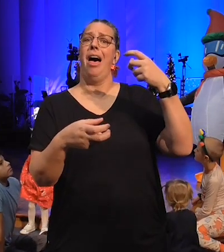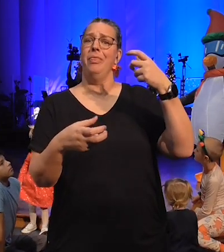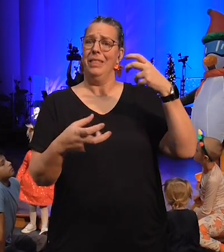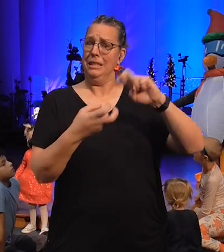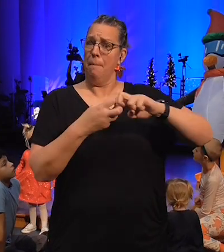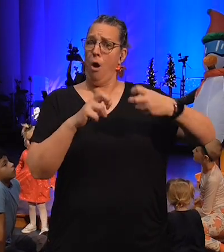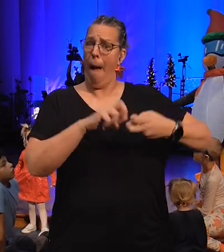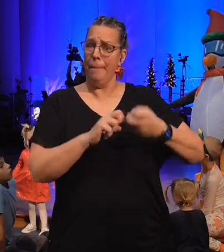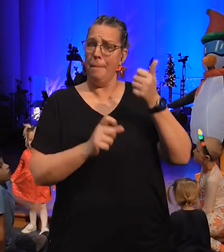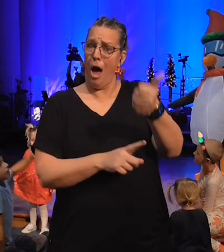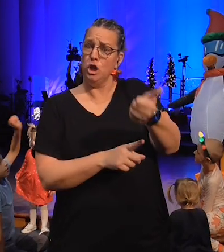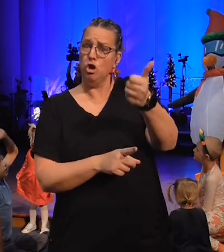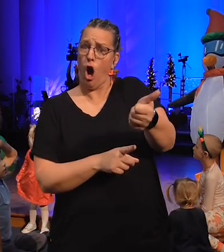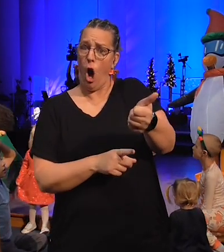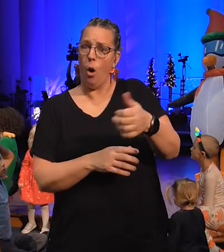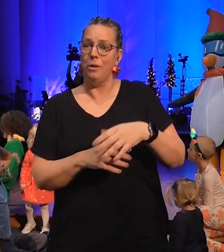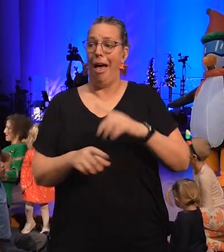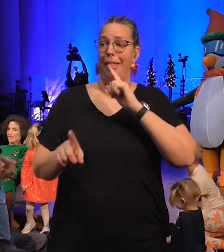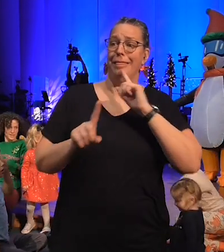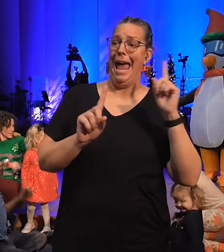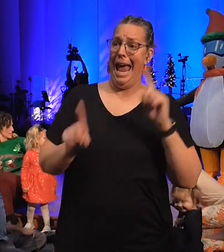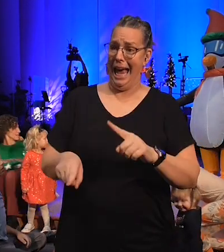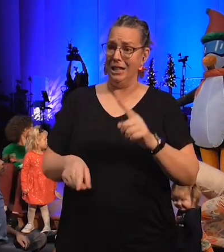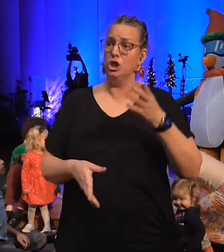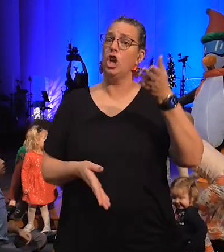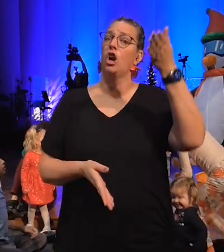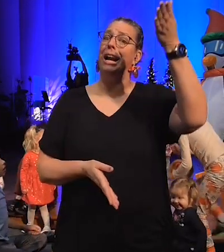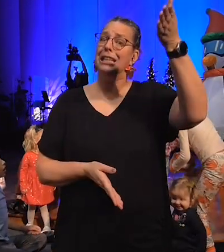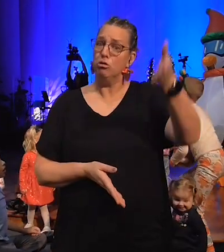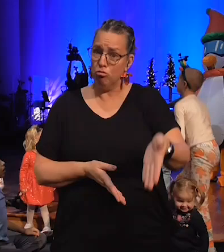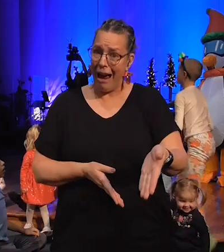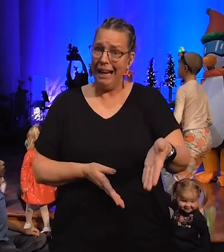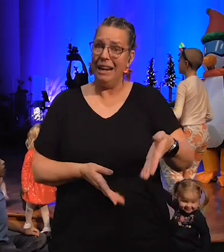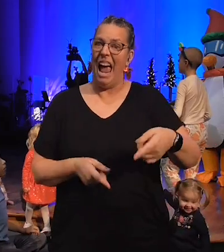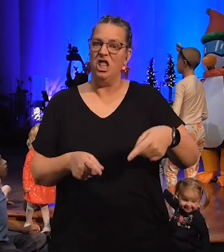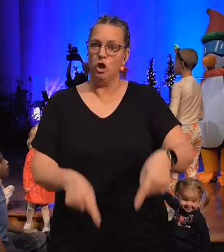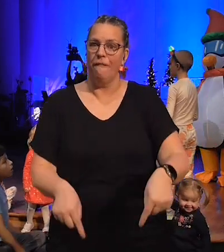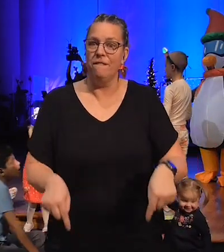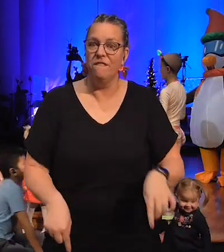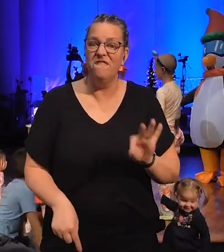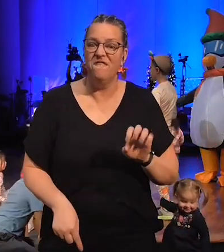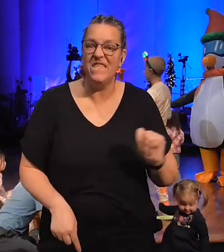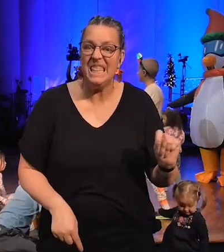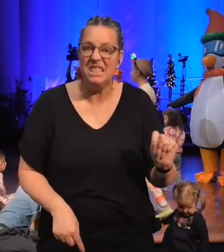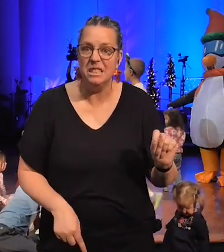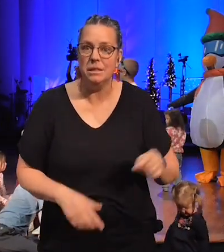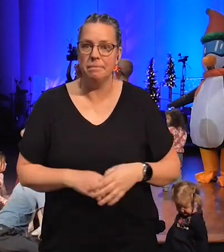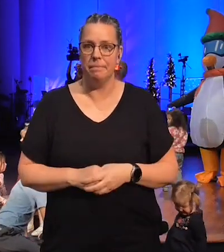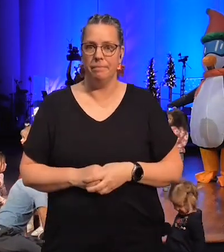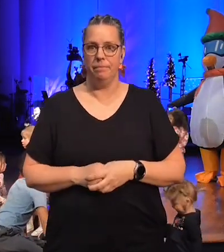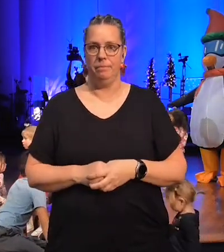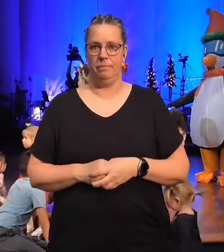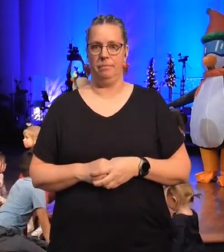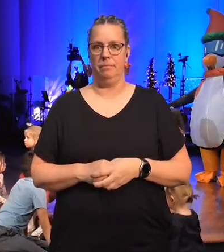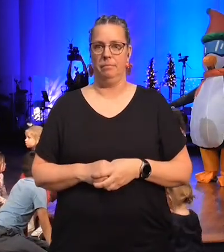think you've solved this penguin puzzle on your own the answer is right at your